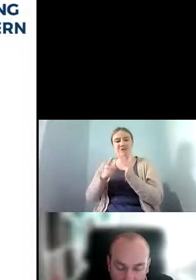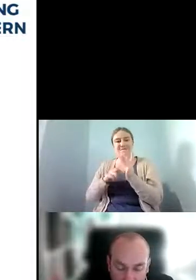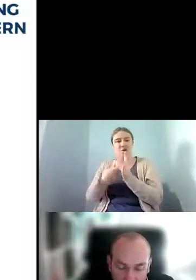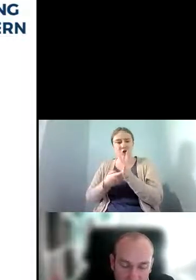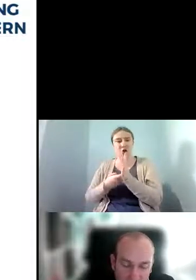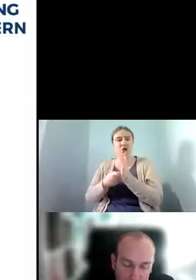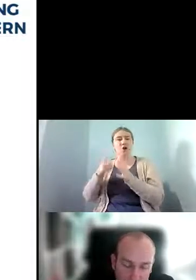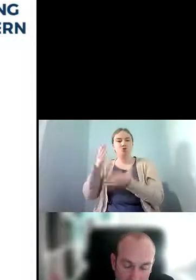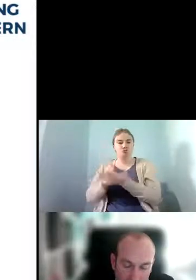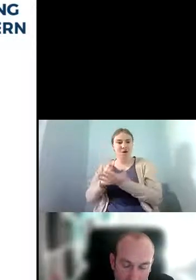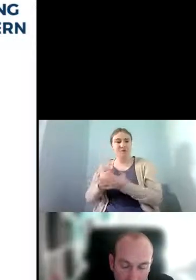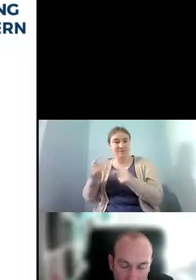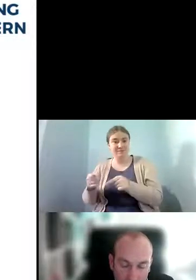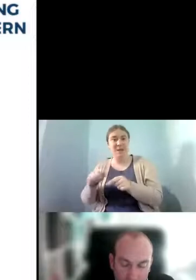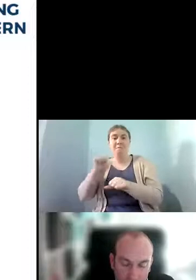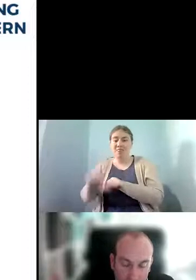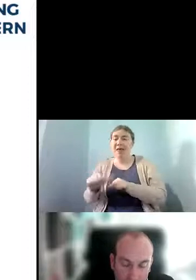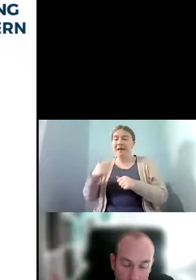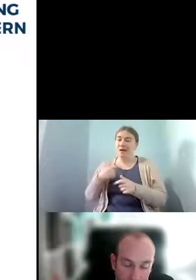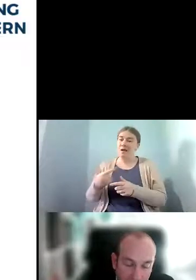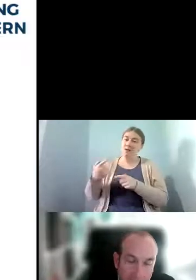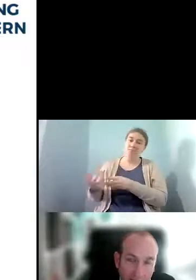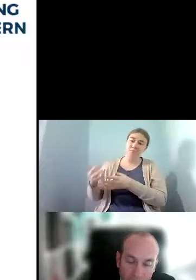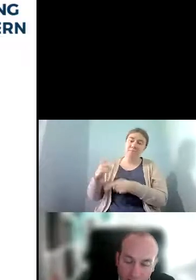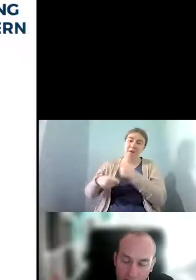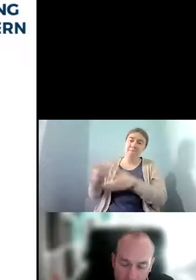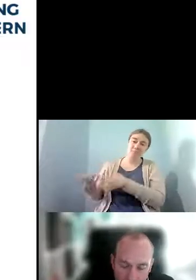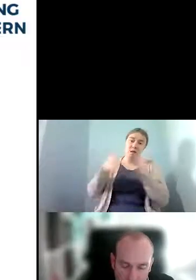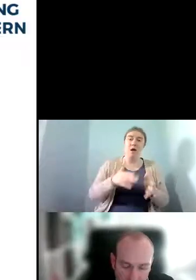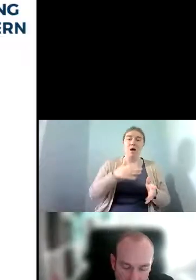because i miss being directly involved in fixing problems and delivering construction projects